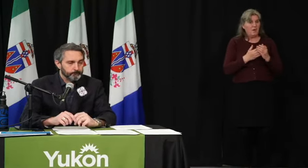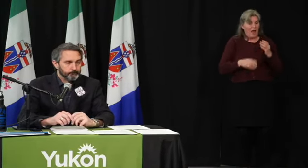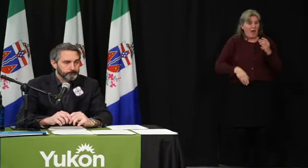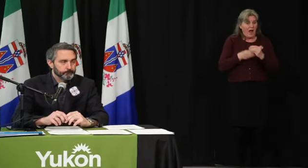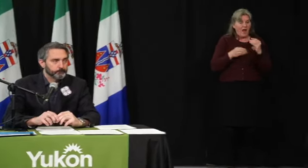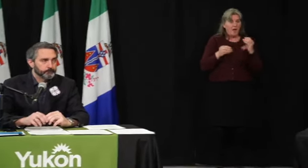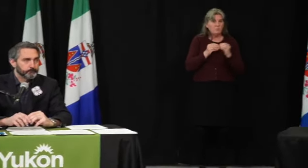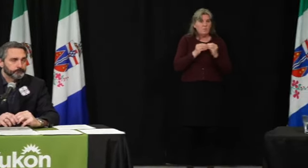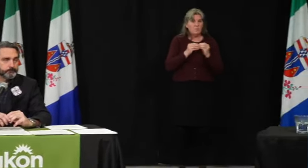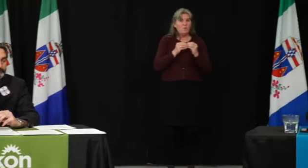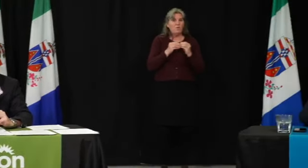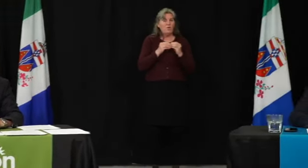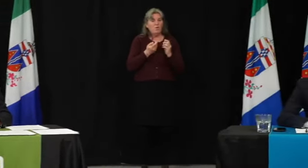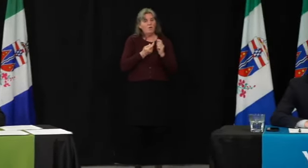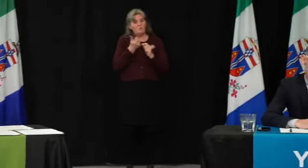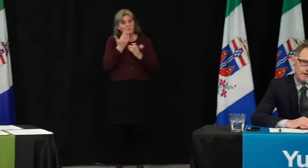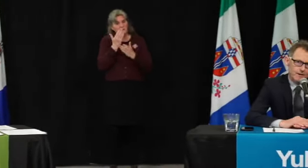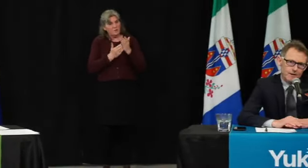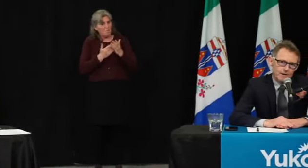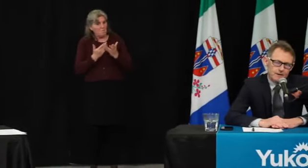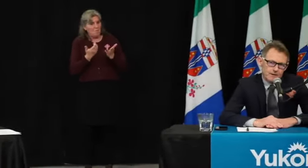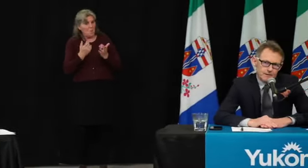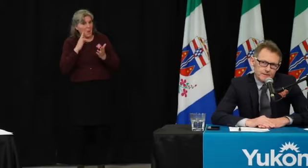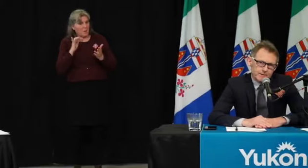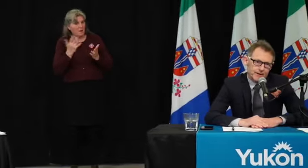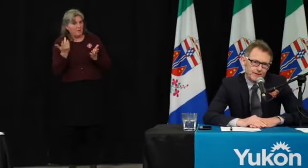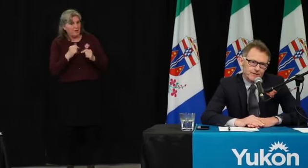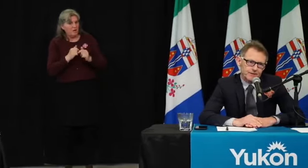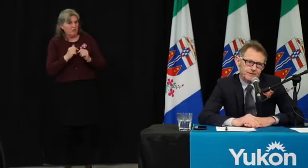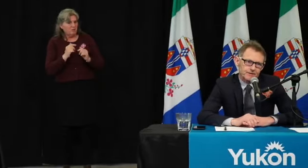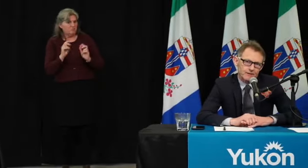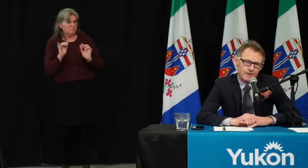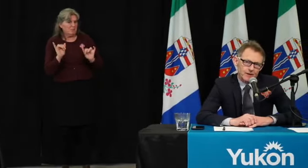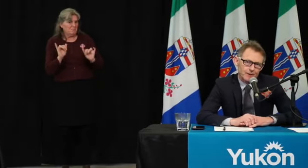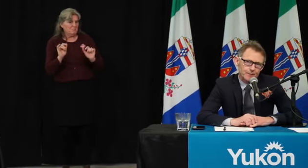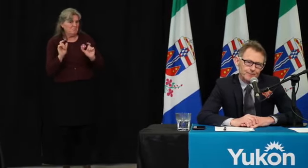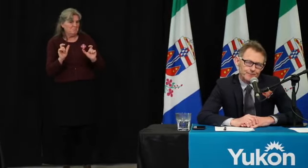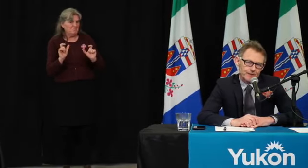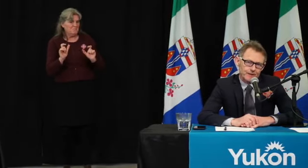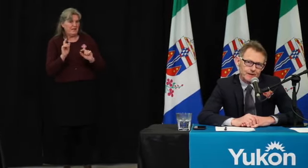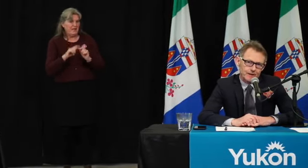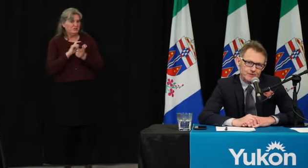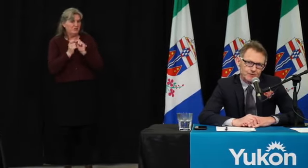camps. I know that Doctor Hanley and his team are finalizing guidelines for childcare and day